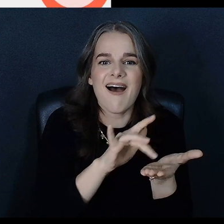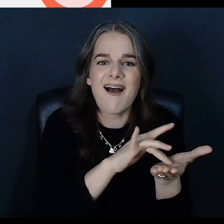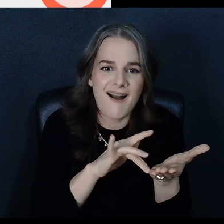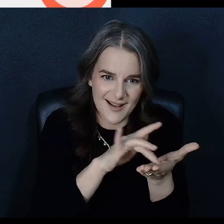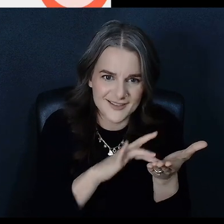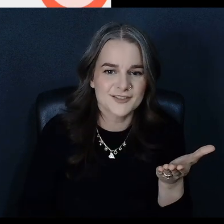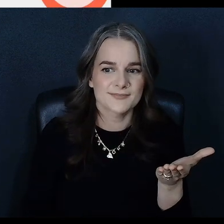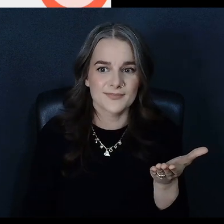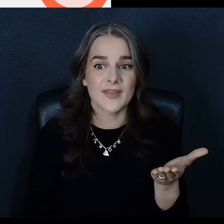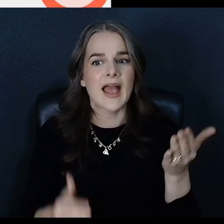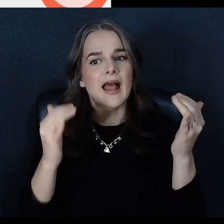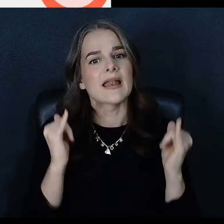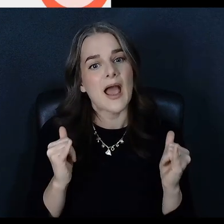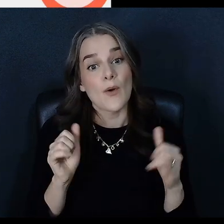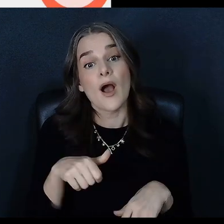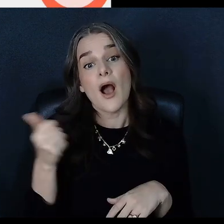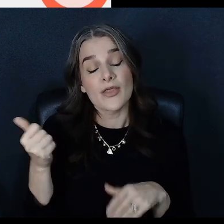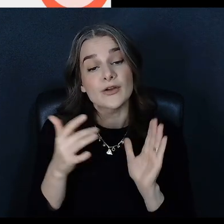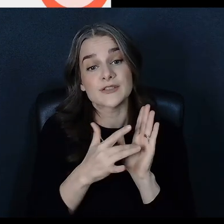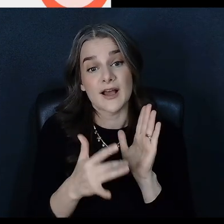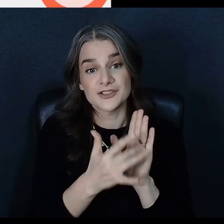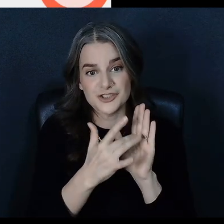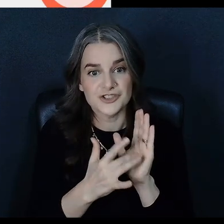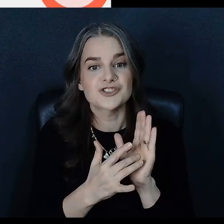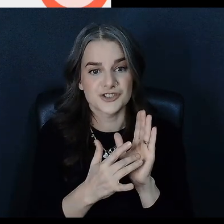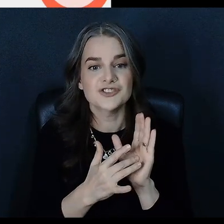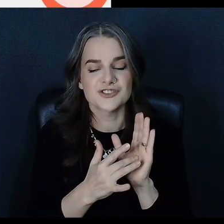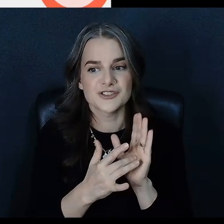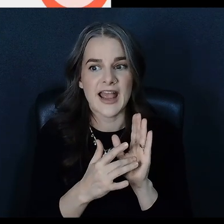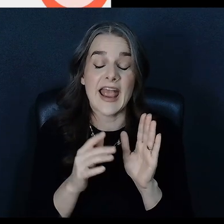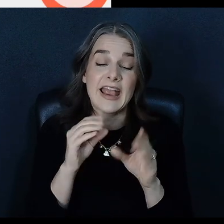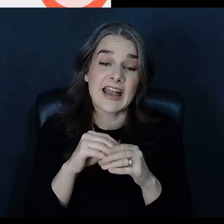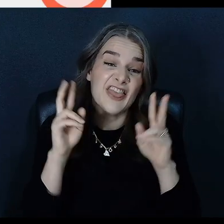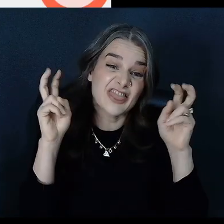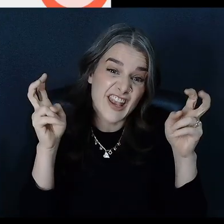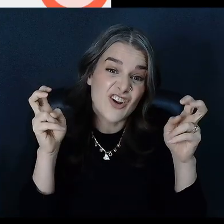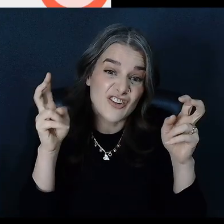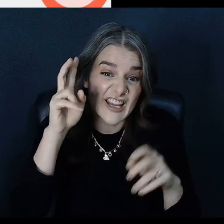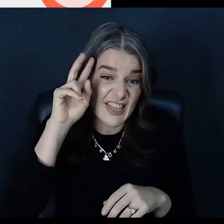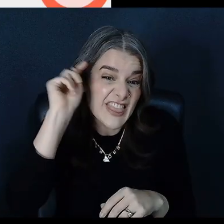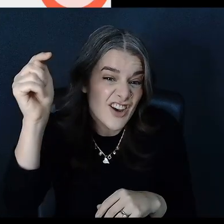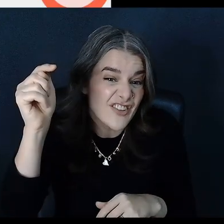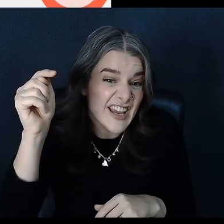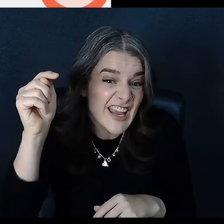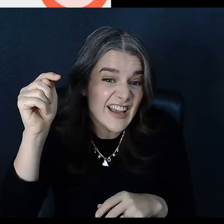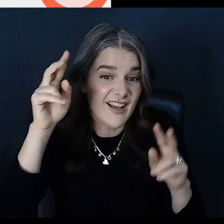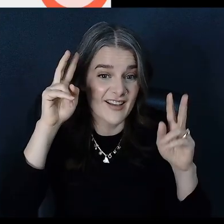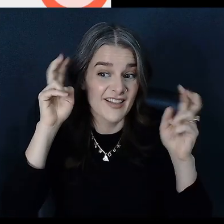In theory-- this is my air quote, first one. Air quote, "in theory," I need to use my finger to point